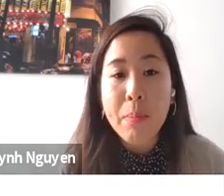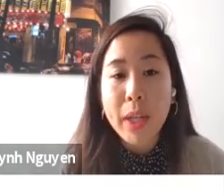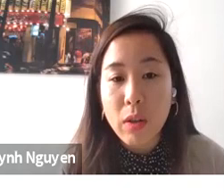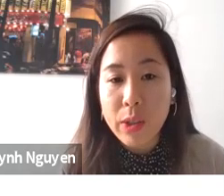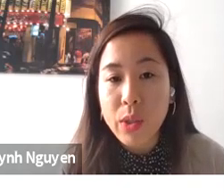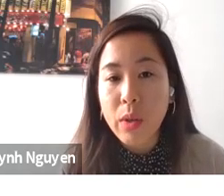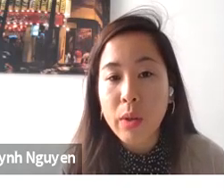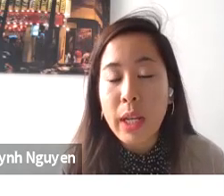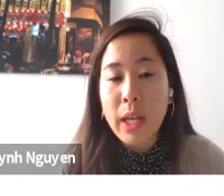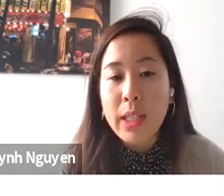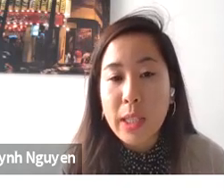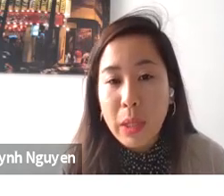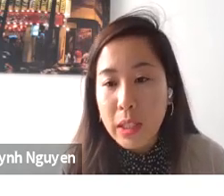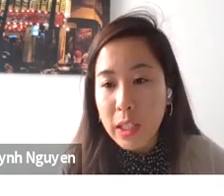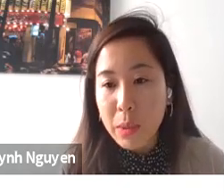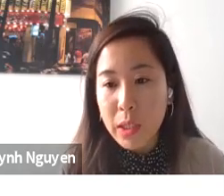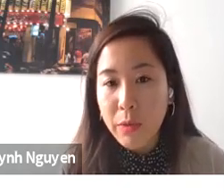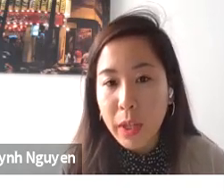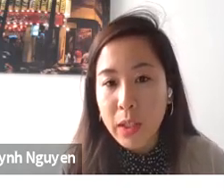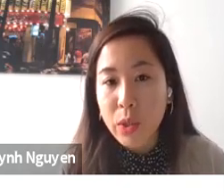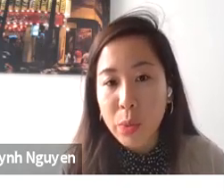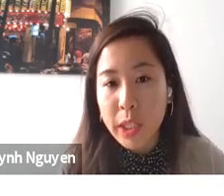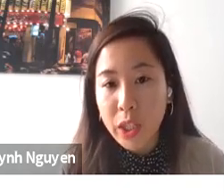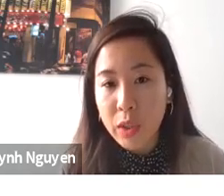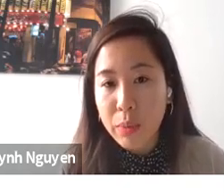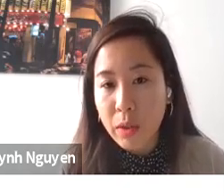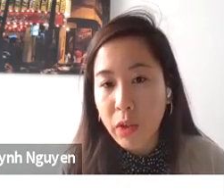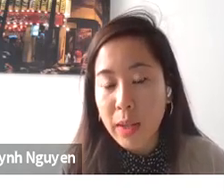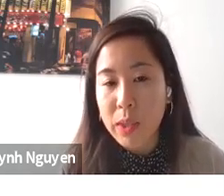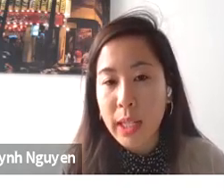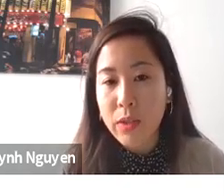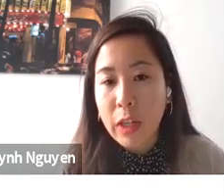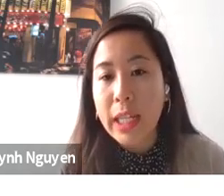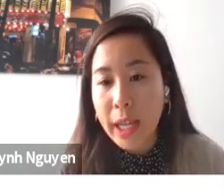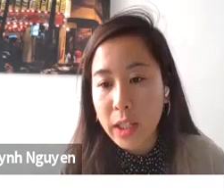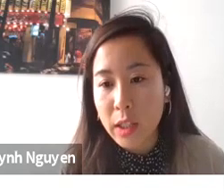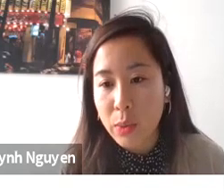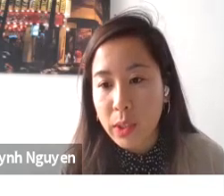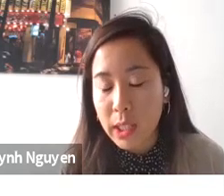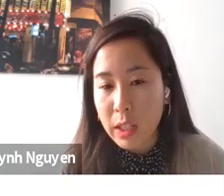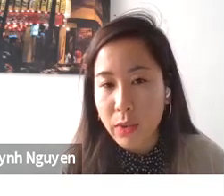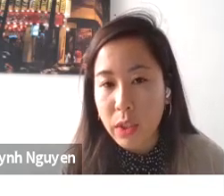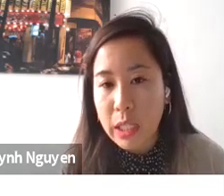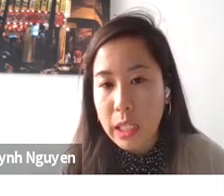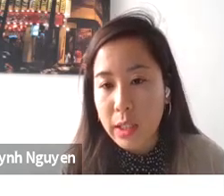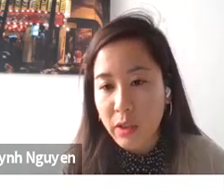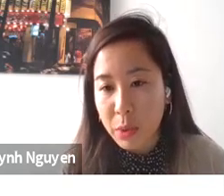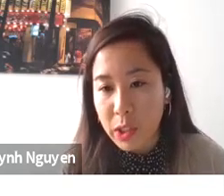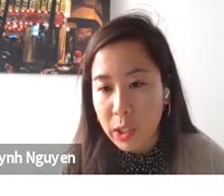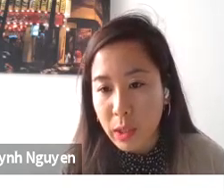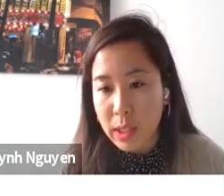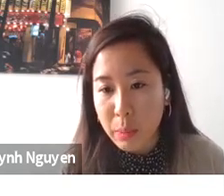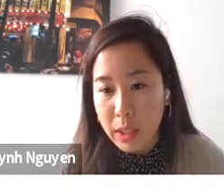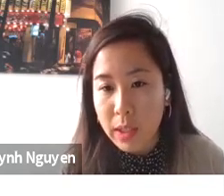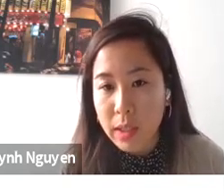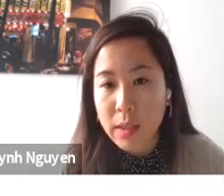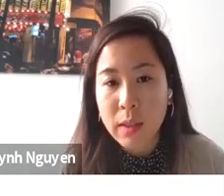but also disability specific social protection programs that really cater towards the individual needs of persons with disabilities